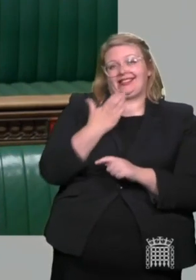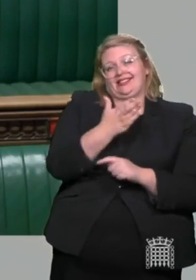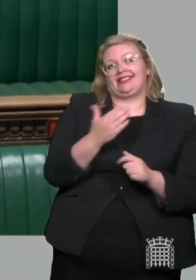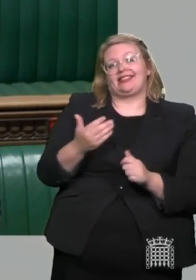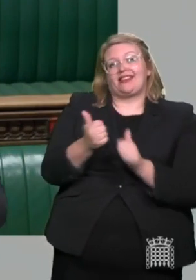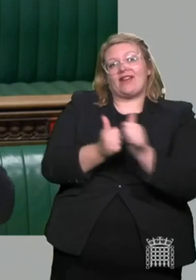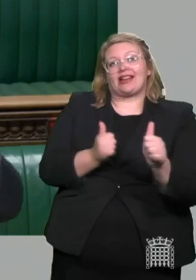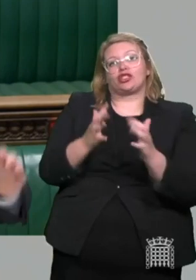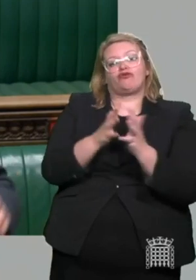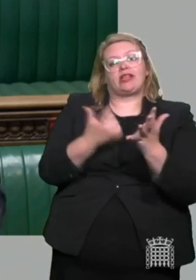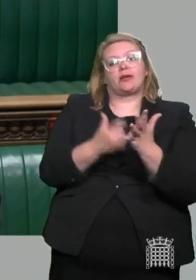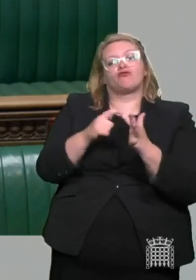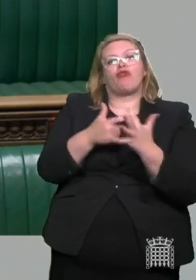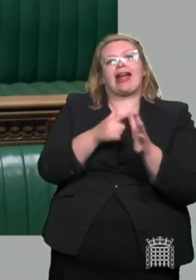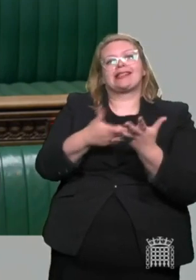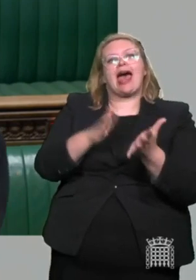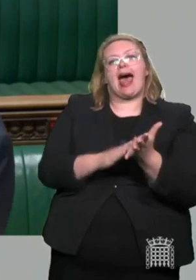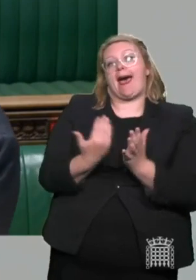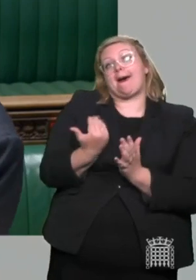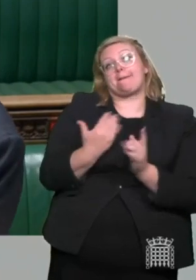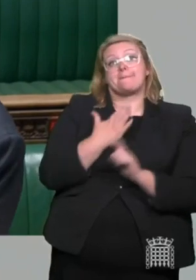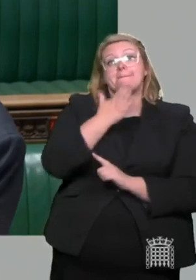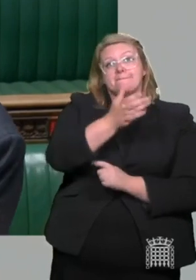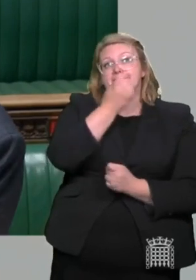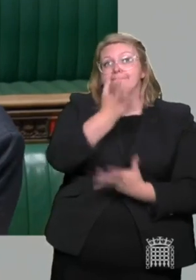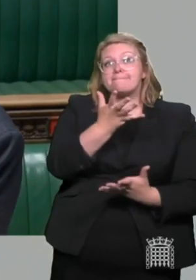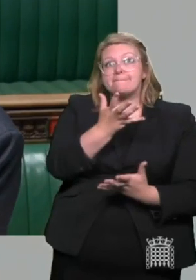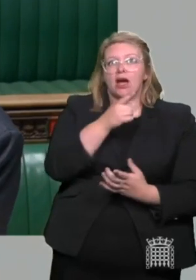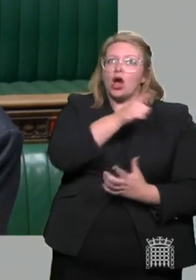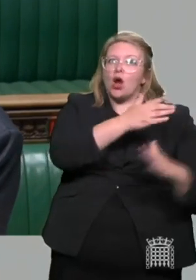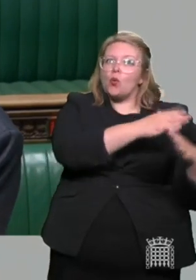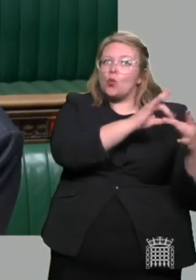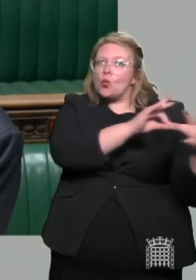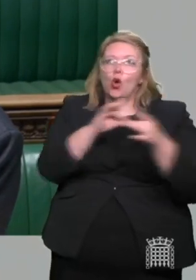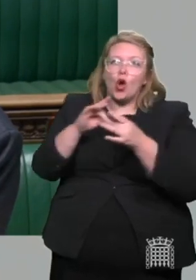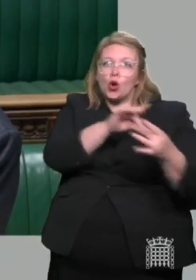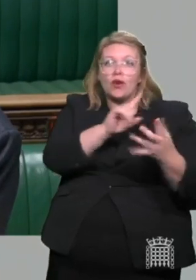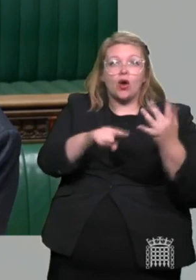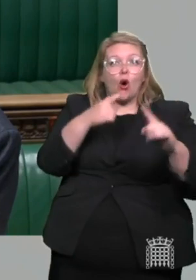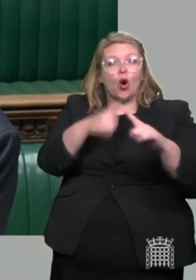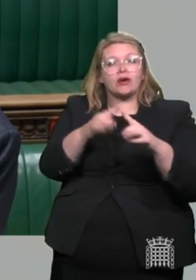in Wrexham. It is Wockhardt, working together with Oxford Biomedica, that has enabled us to roll out